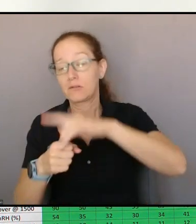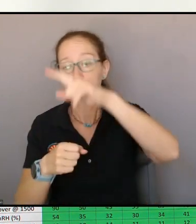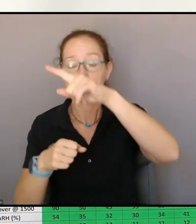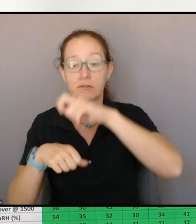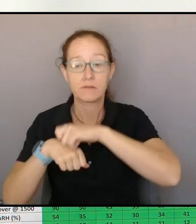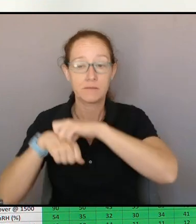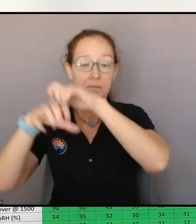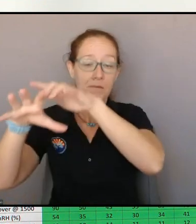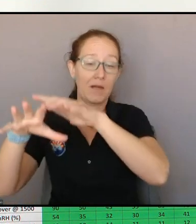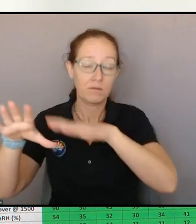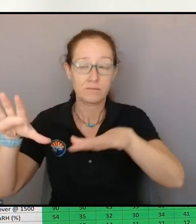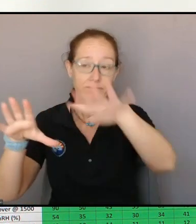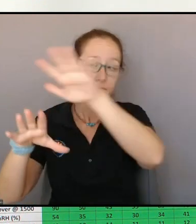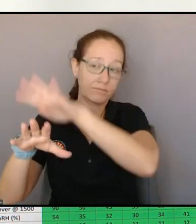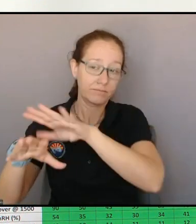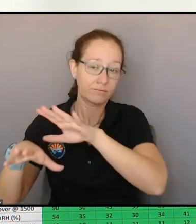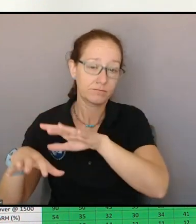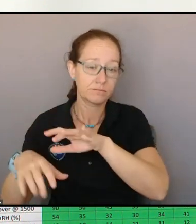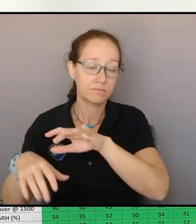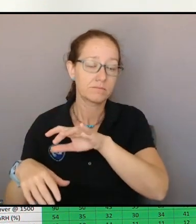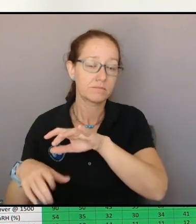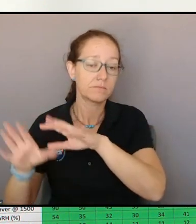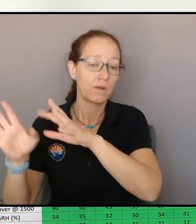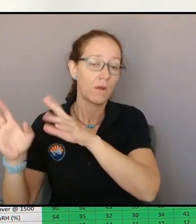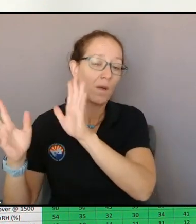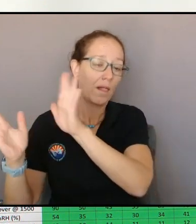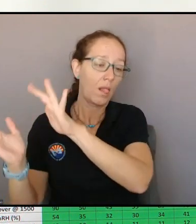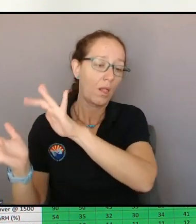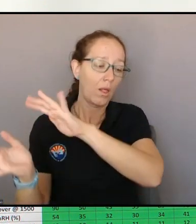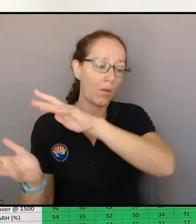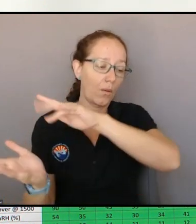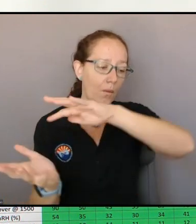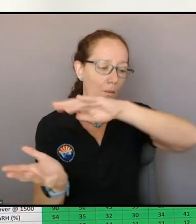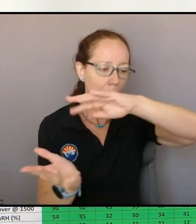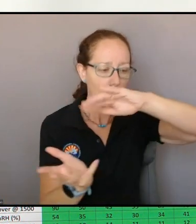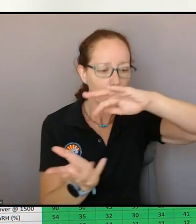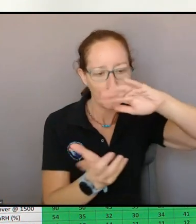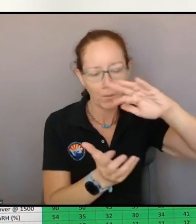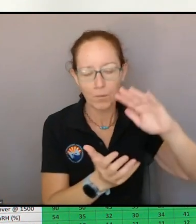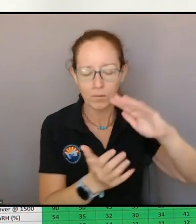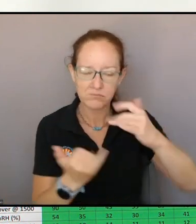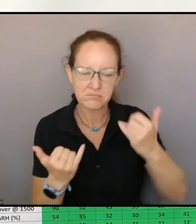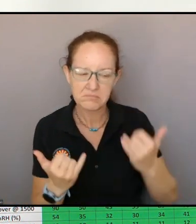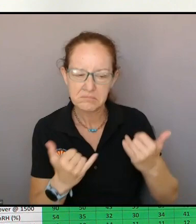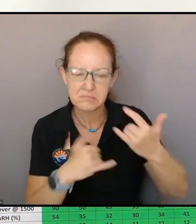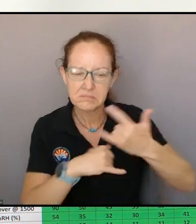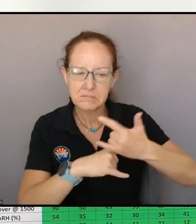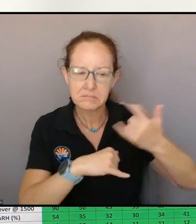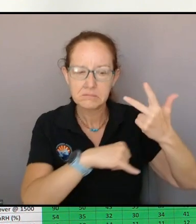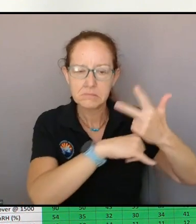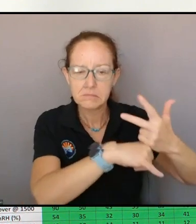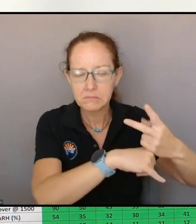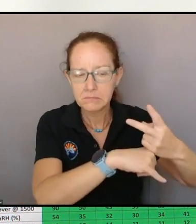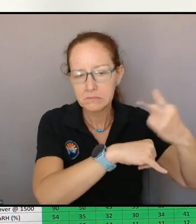going to slowly slide to the east over the next day or so and we'll be talk about that in just a second here. But we'll go